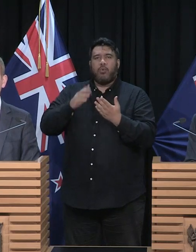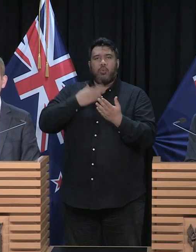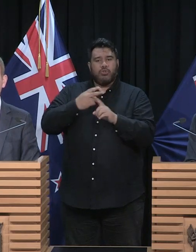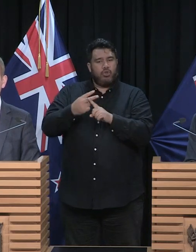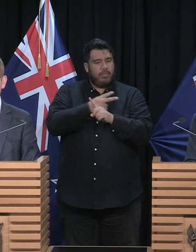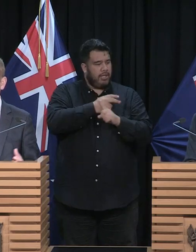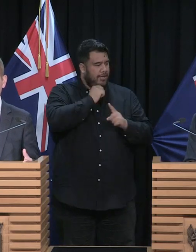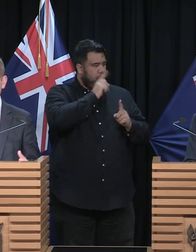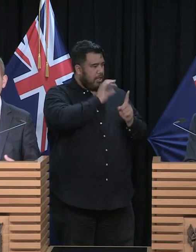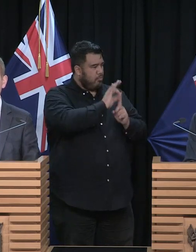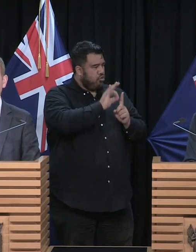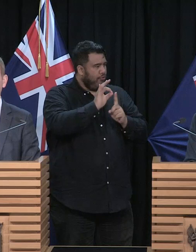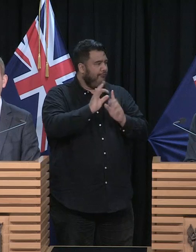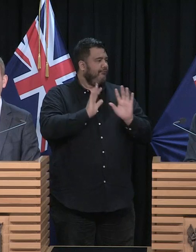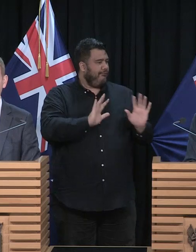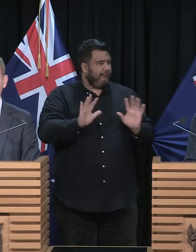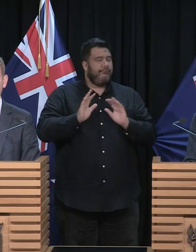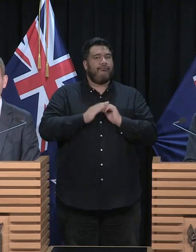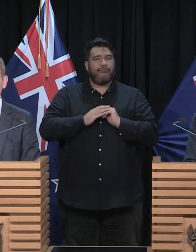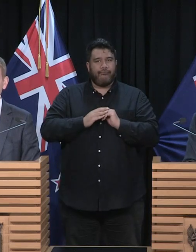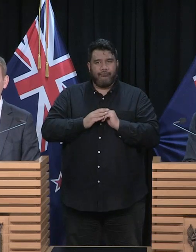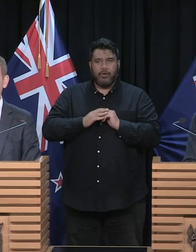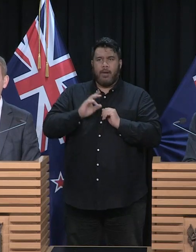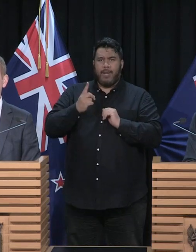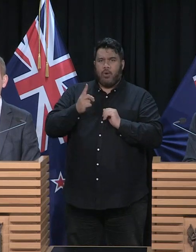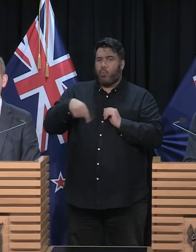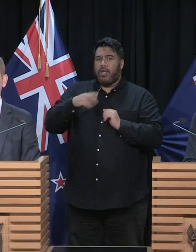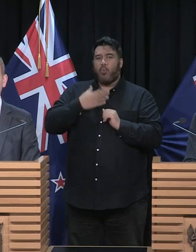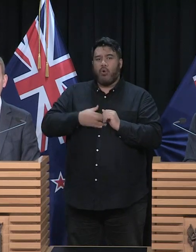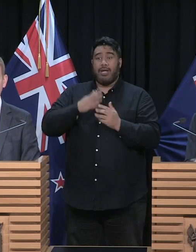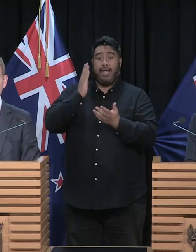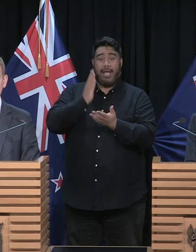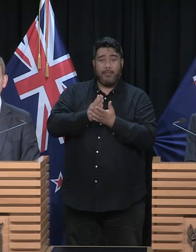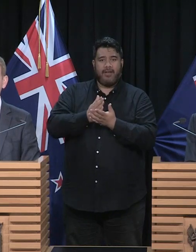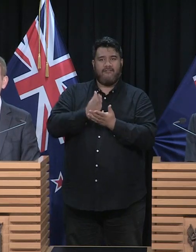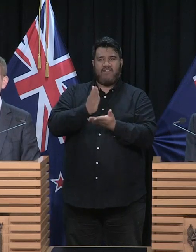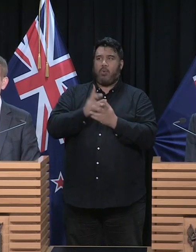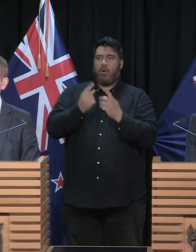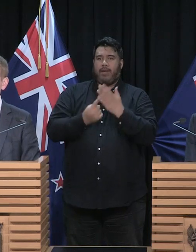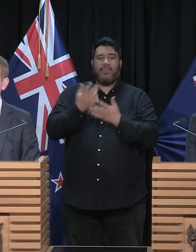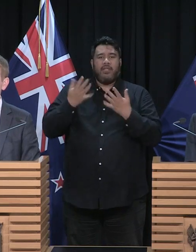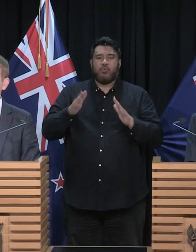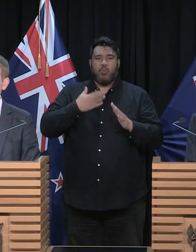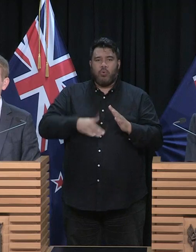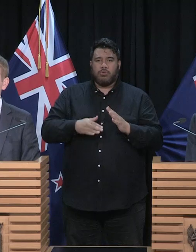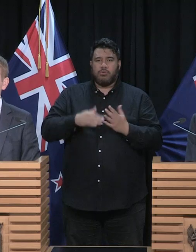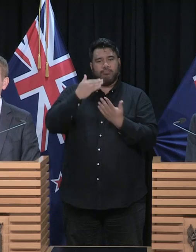report has actually done that.